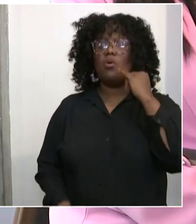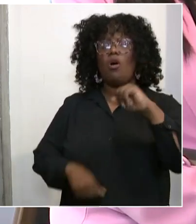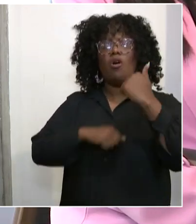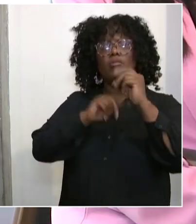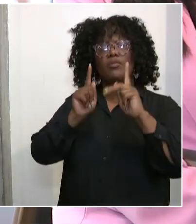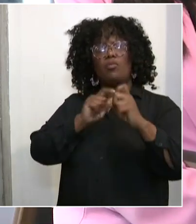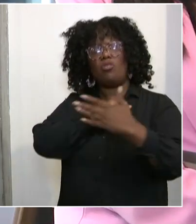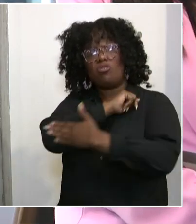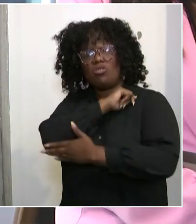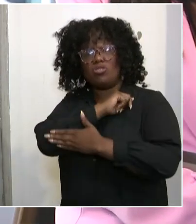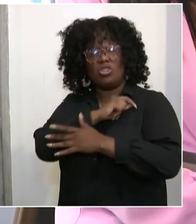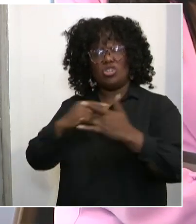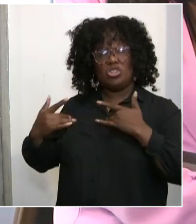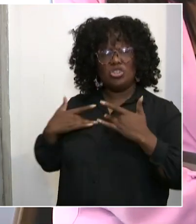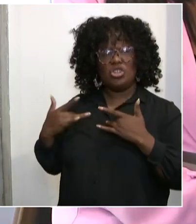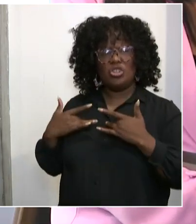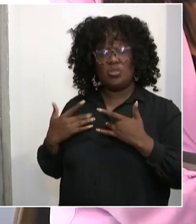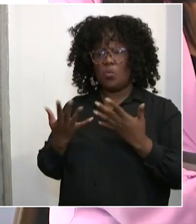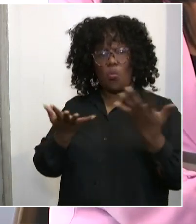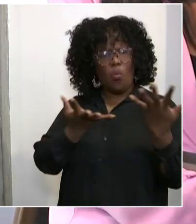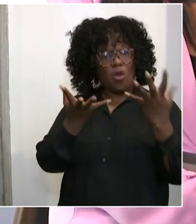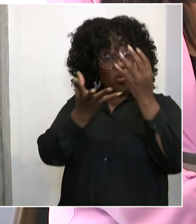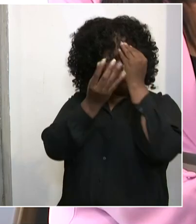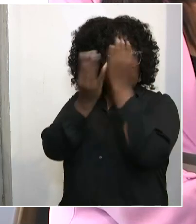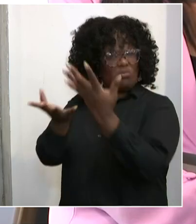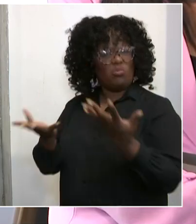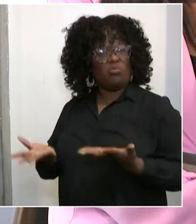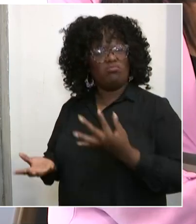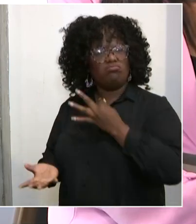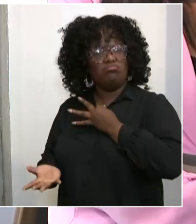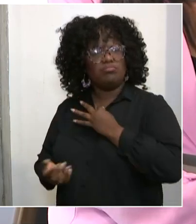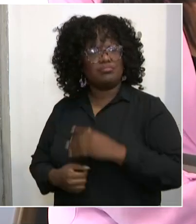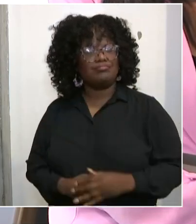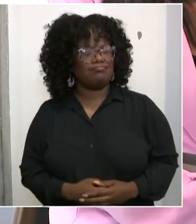listen, I think Elliot uh addressed uh this issue already,